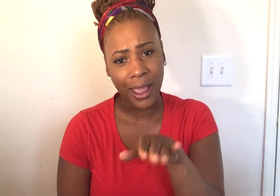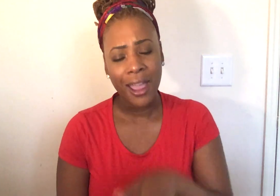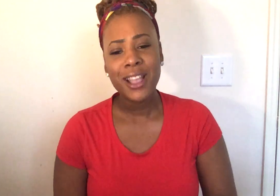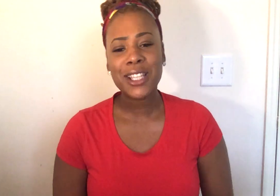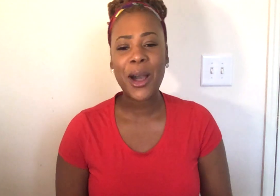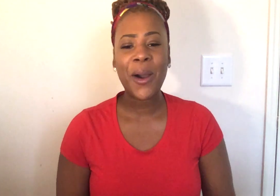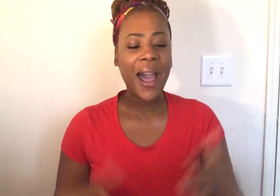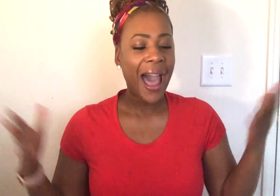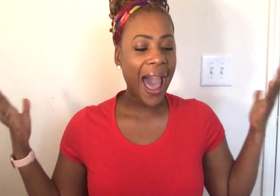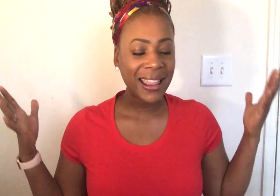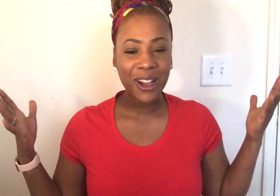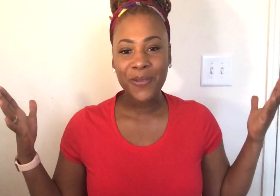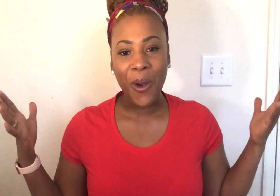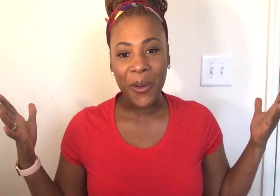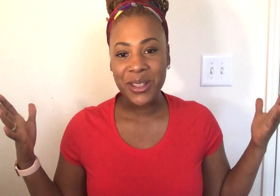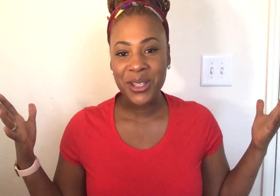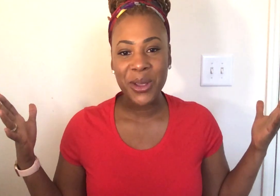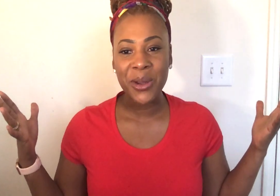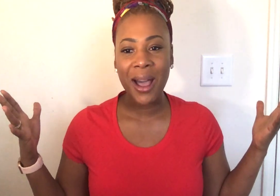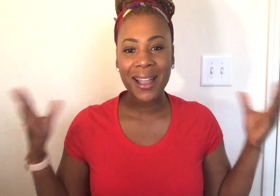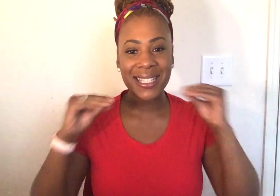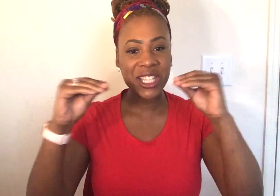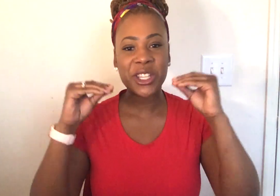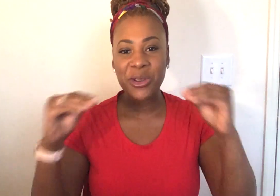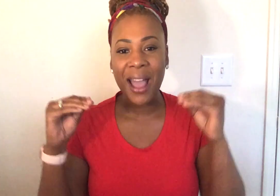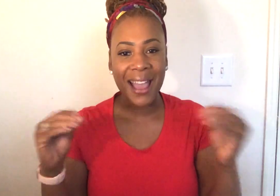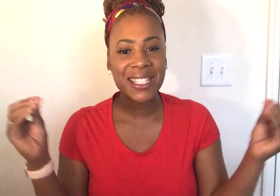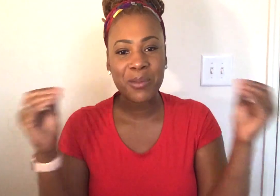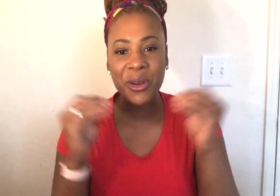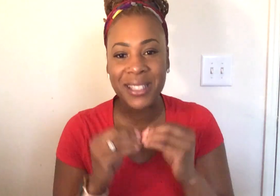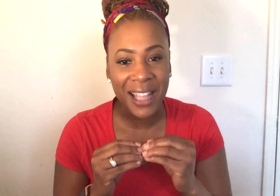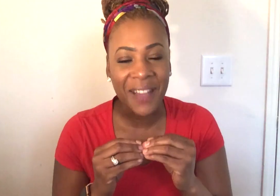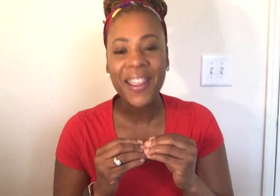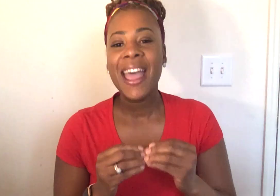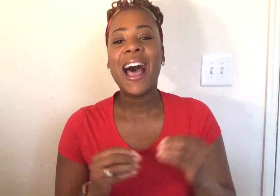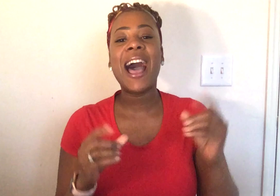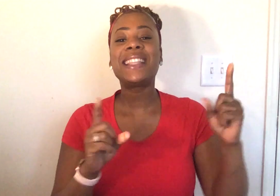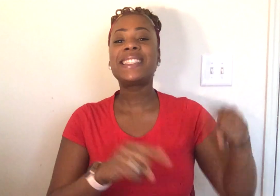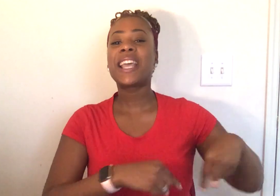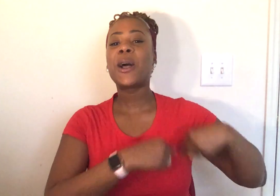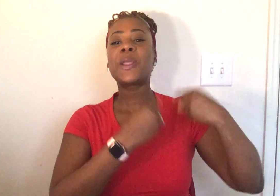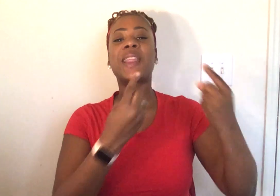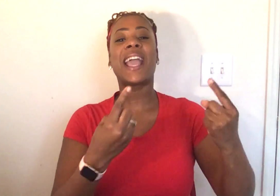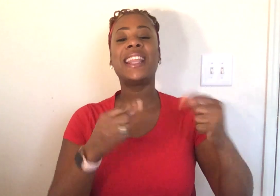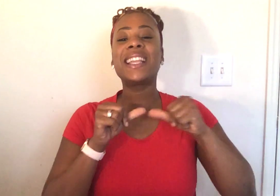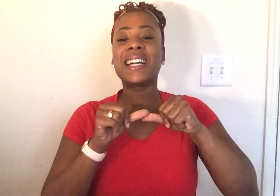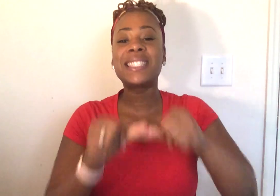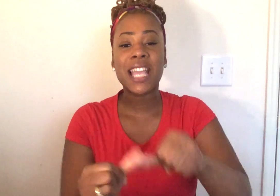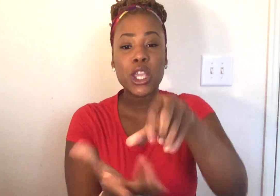so I look forward to teaching you guys some more stuff until then continue